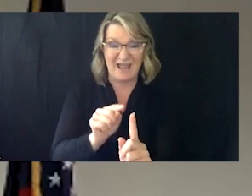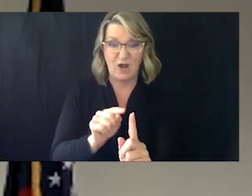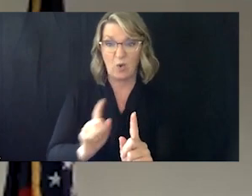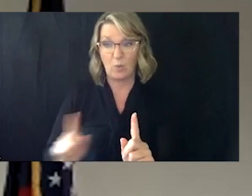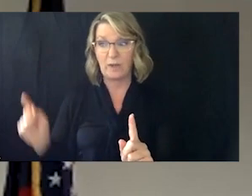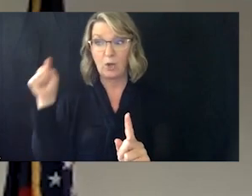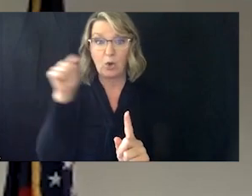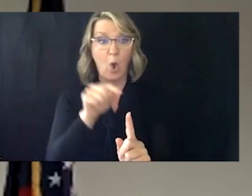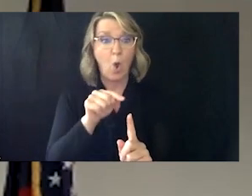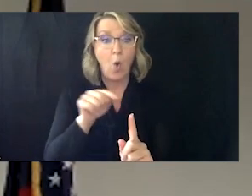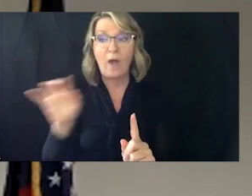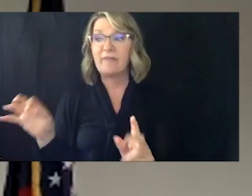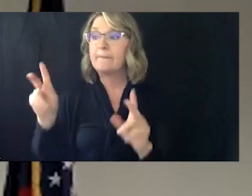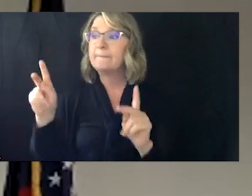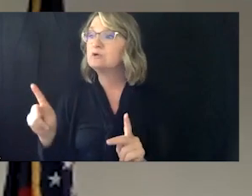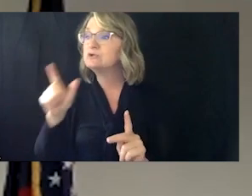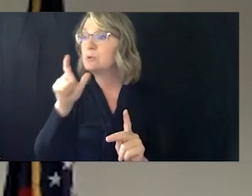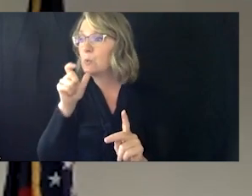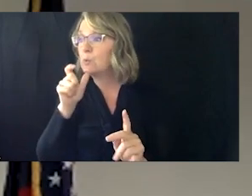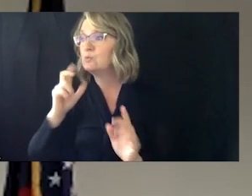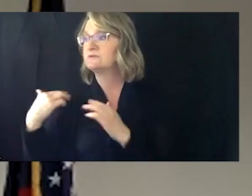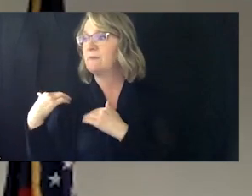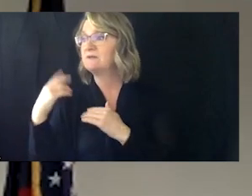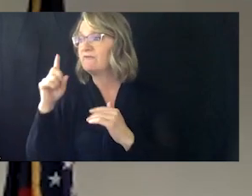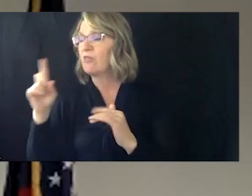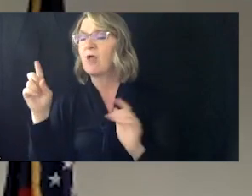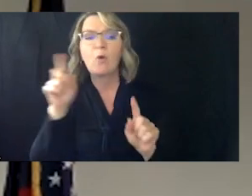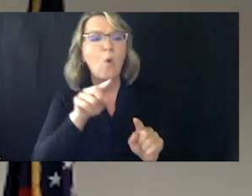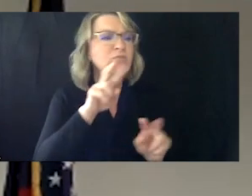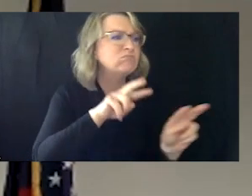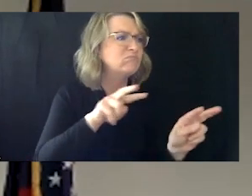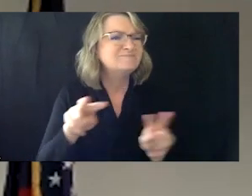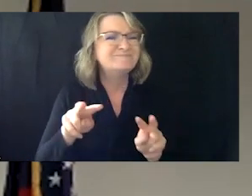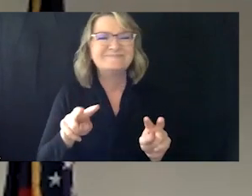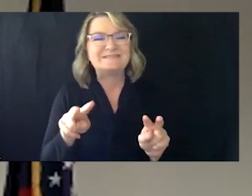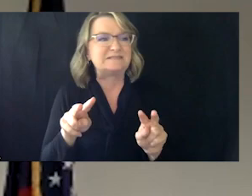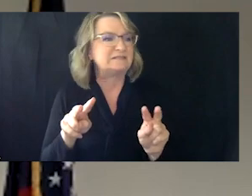our facilities acquisition team and all we find is houses right which wouldn't make an ideal location